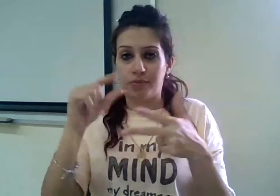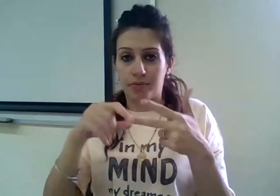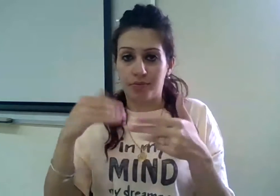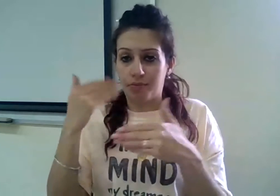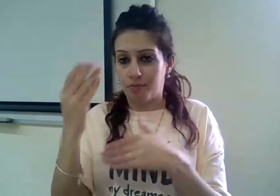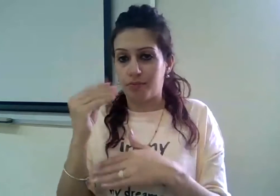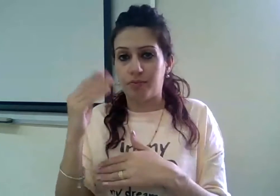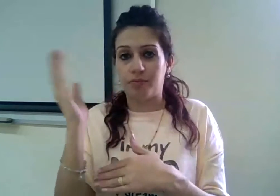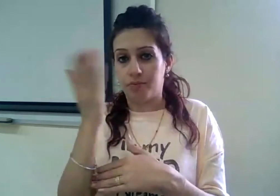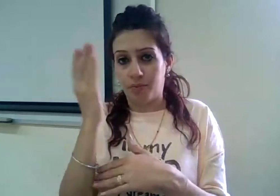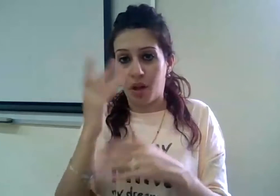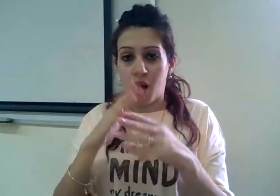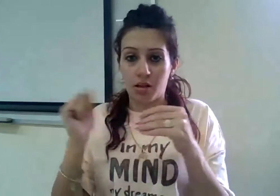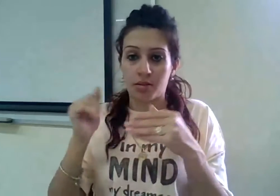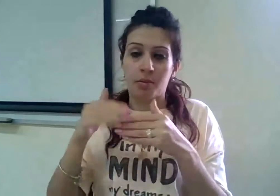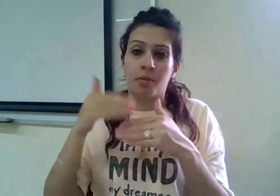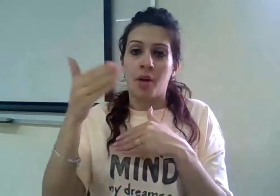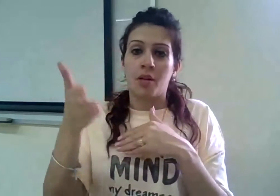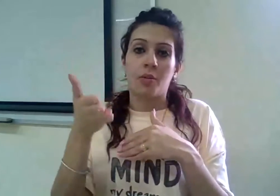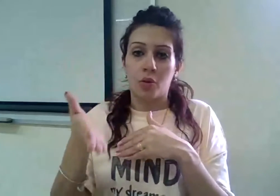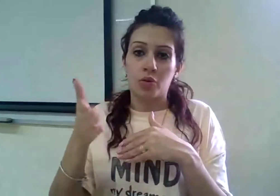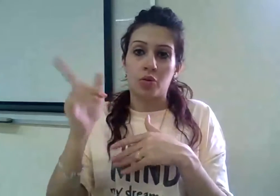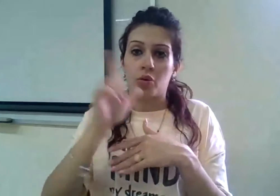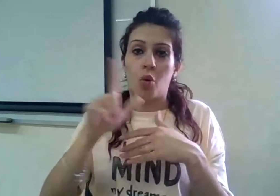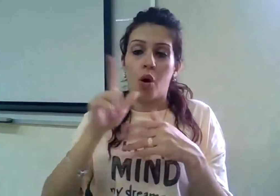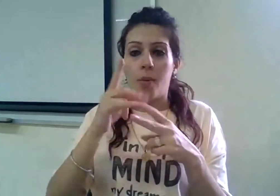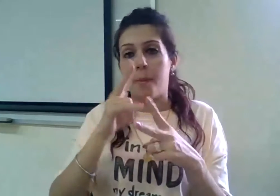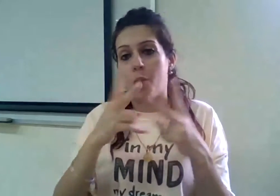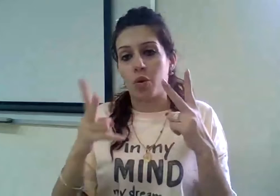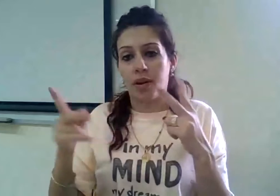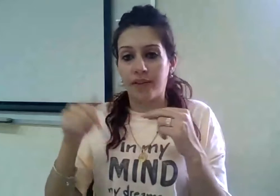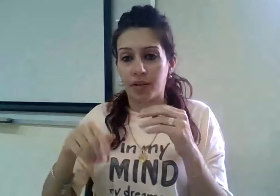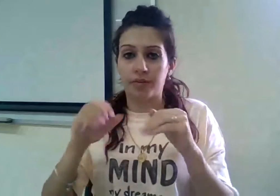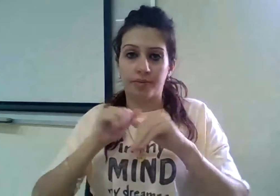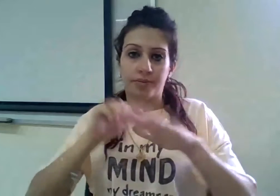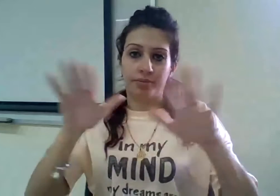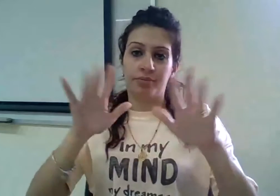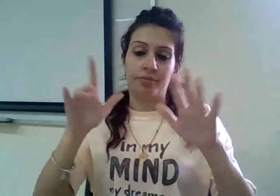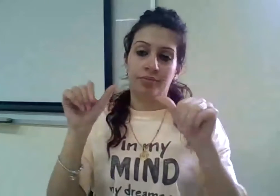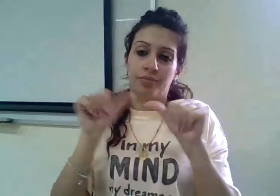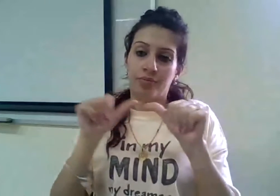in both languages, in our different social media channels